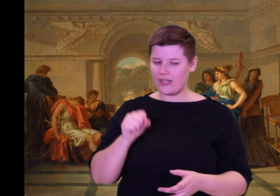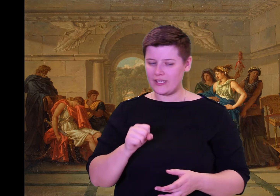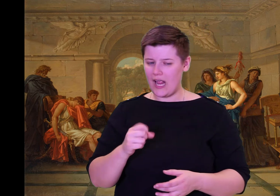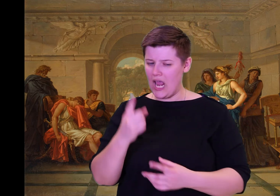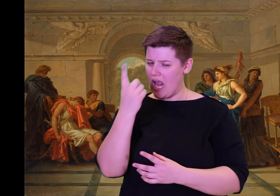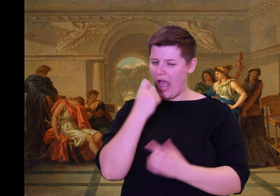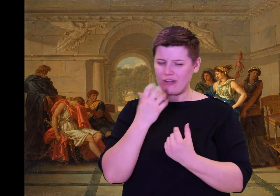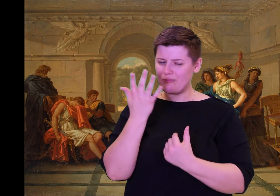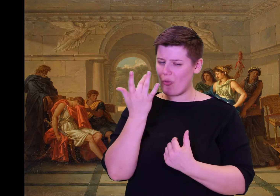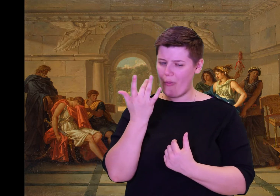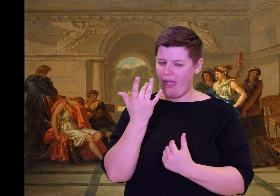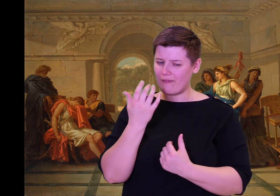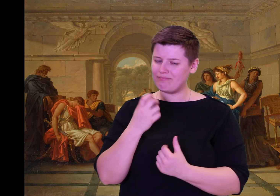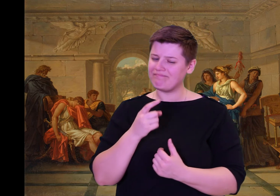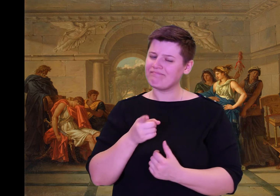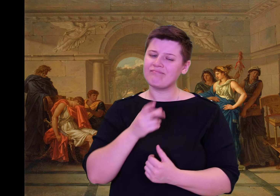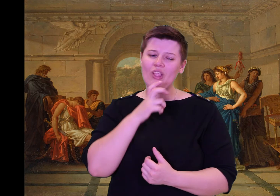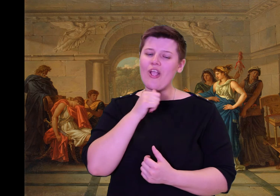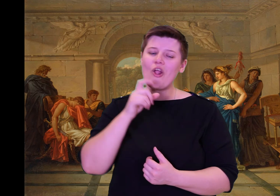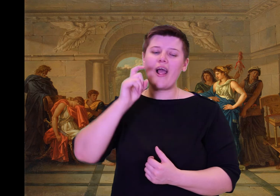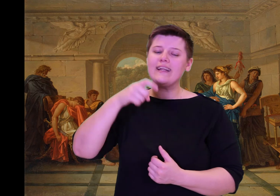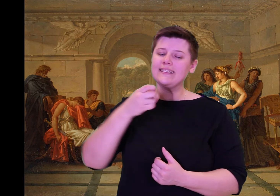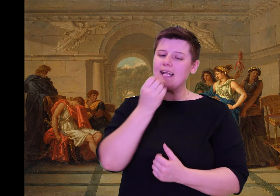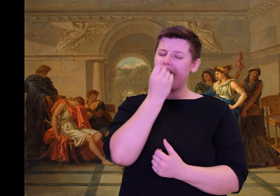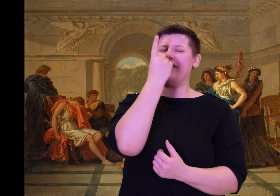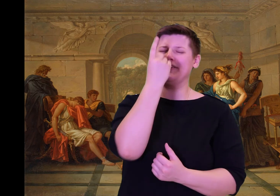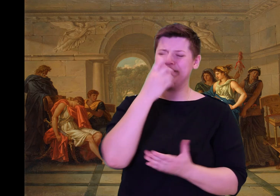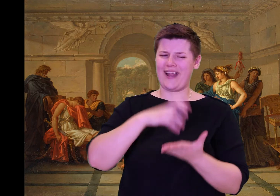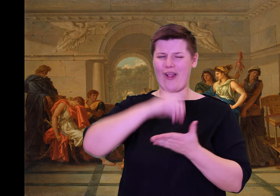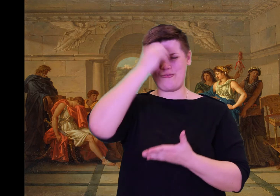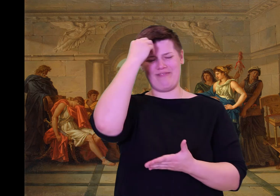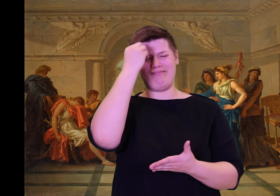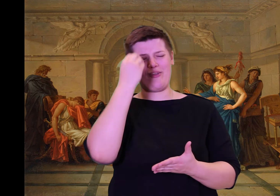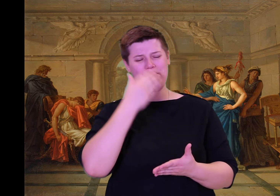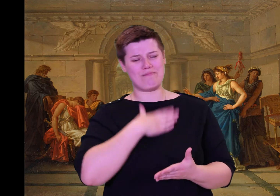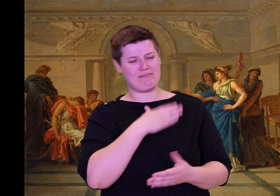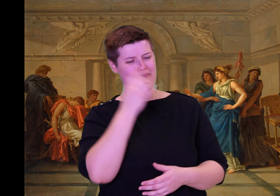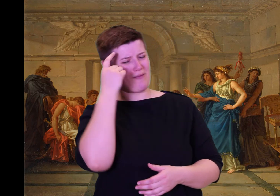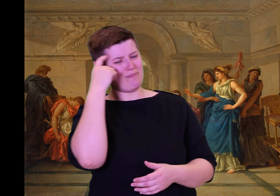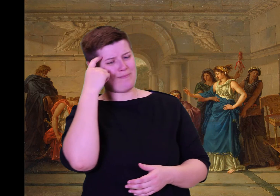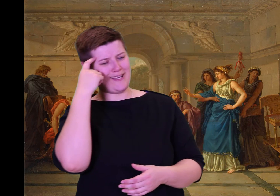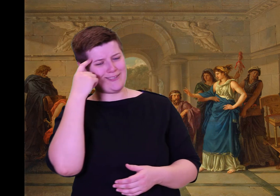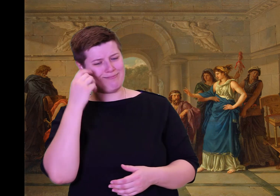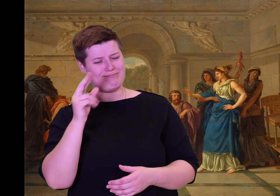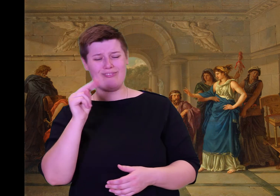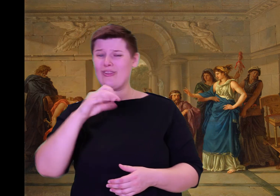When I said this, at once he answered me and said these words. "O son of Atreus,